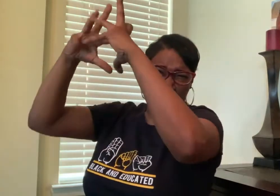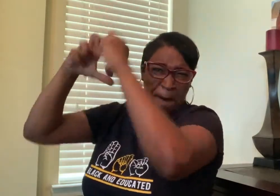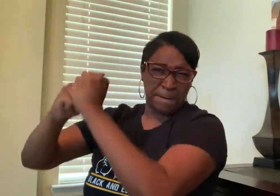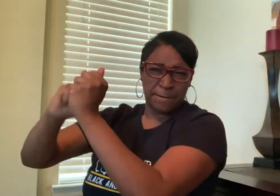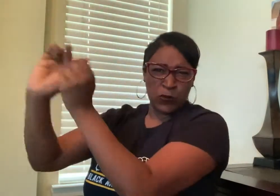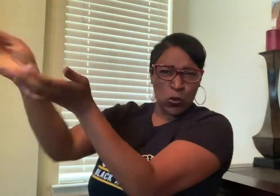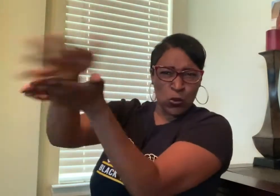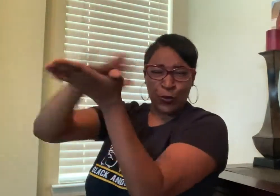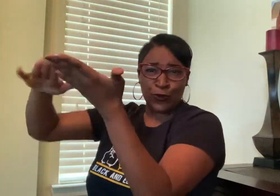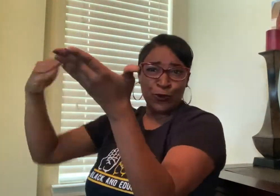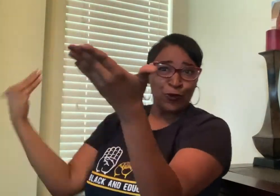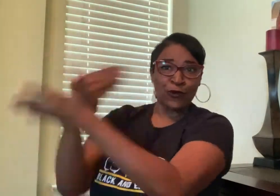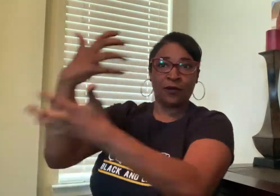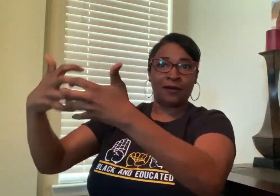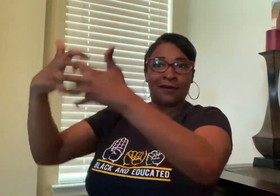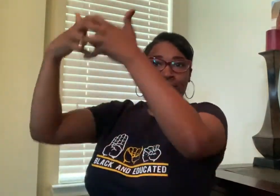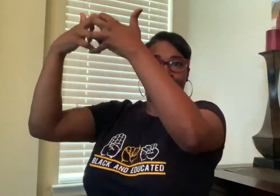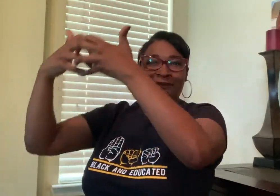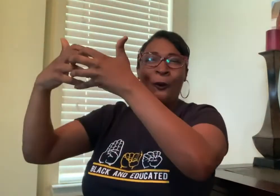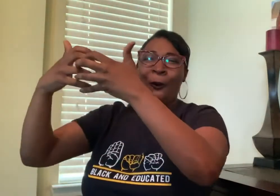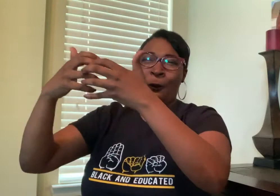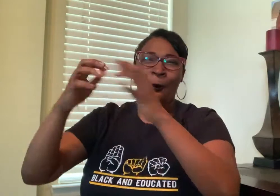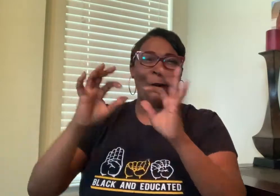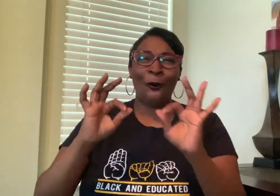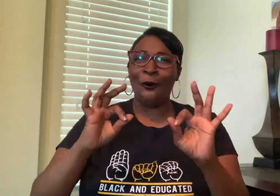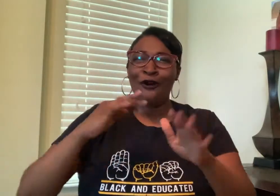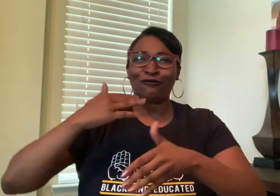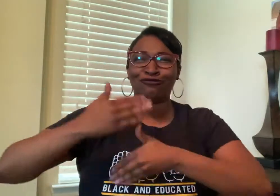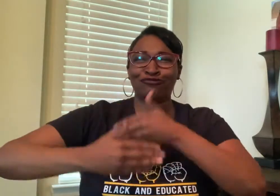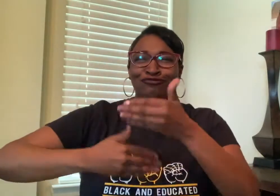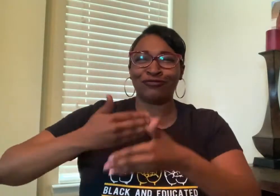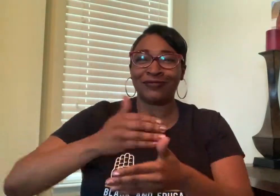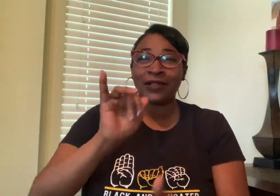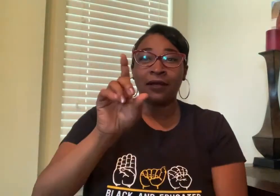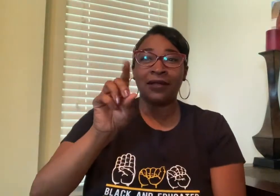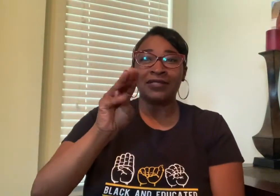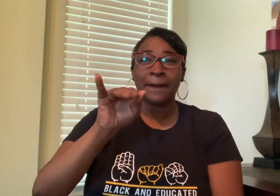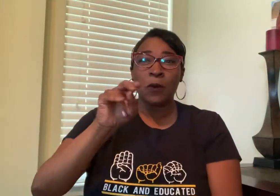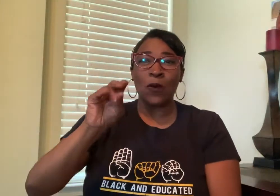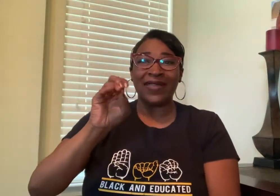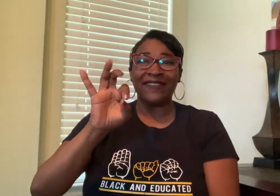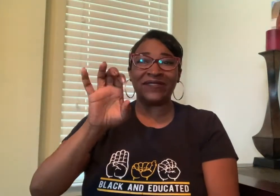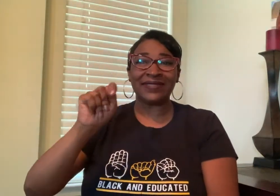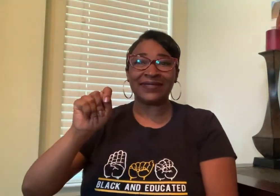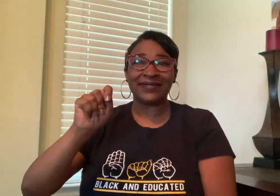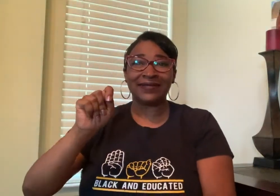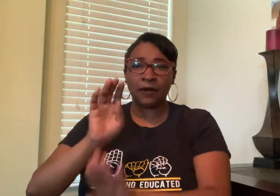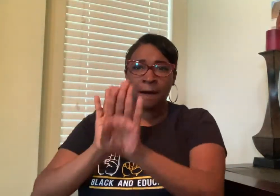it with a new, modern, well functioning machine that will have a domino effect of changes